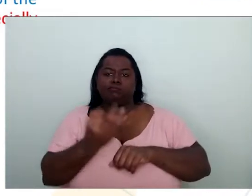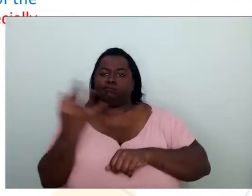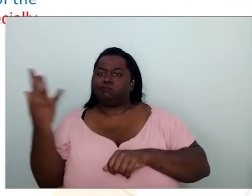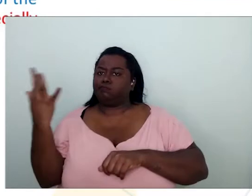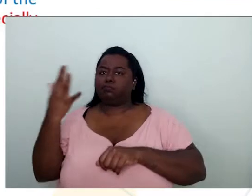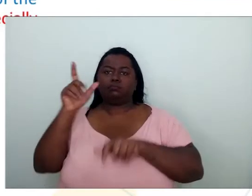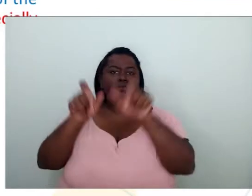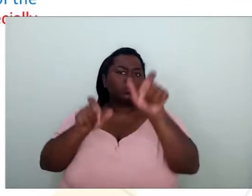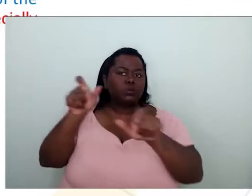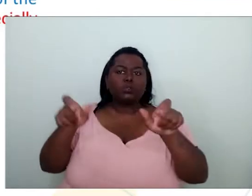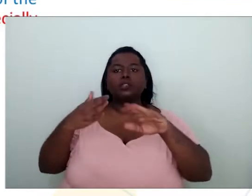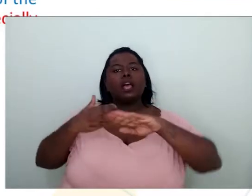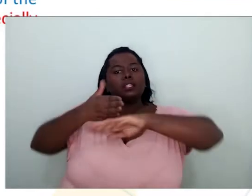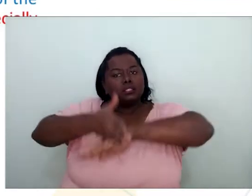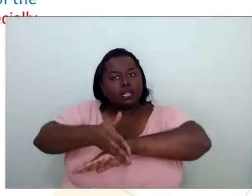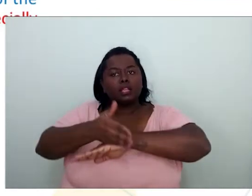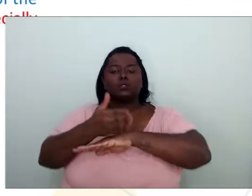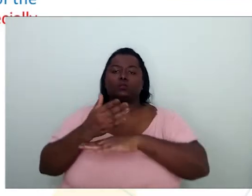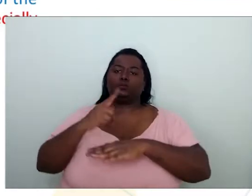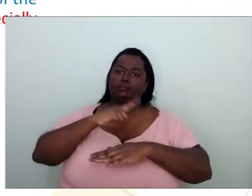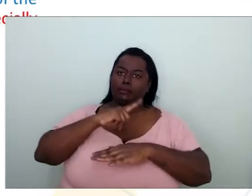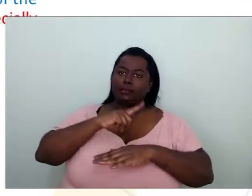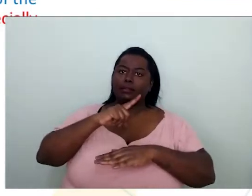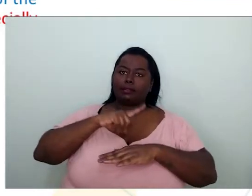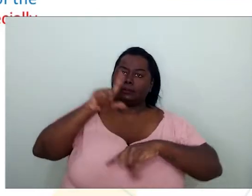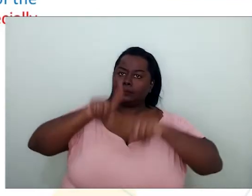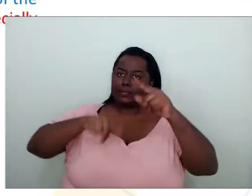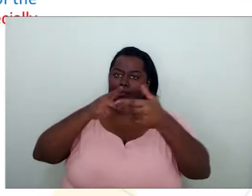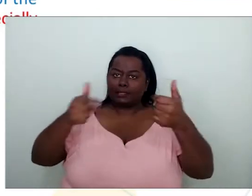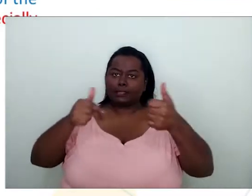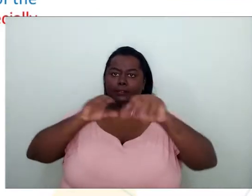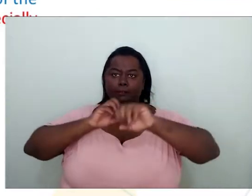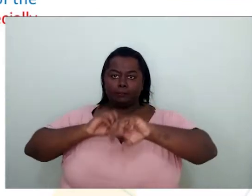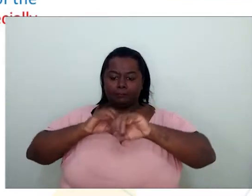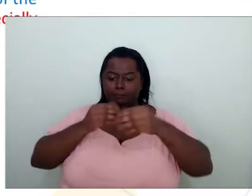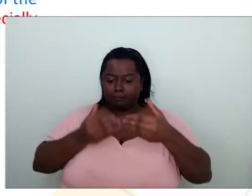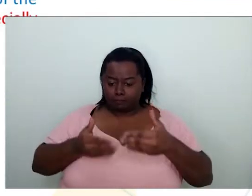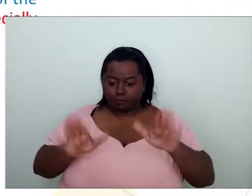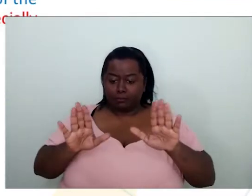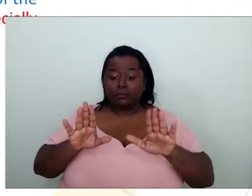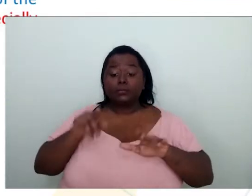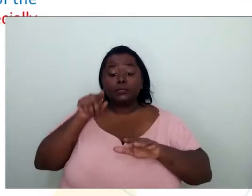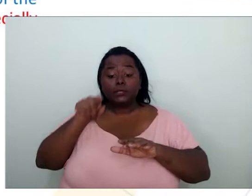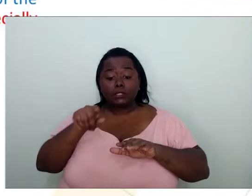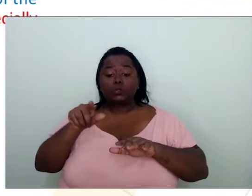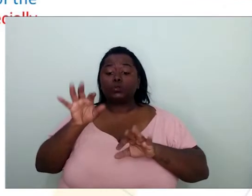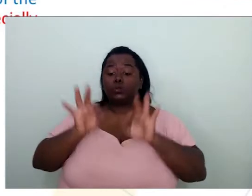is justifiable okay, and and without that one could argue that you can't really